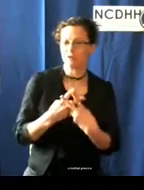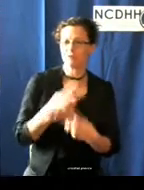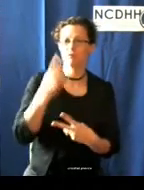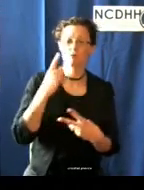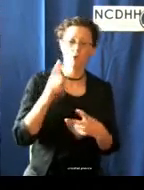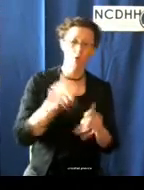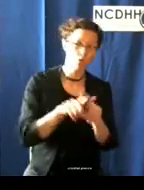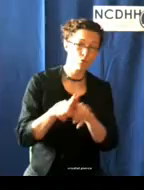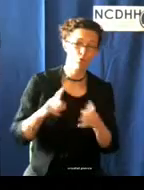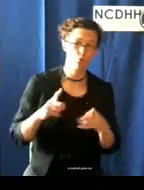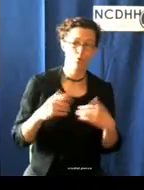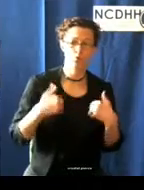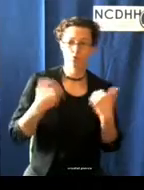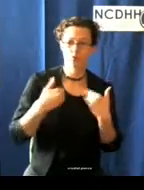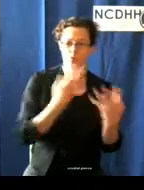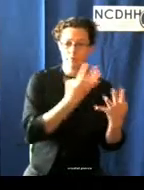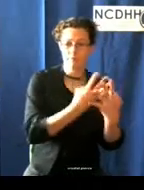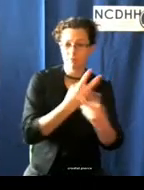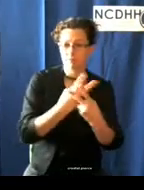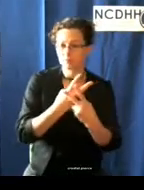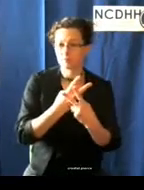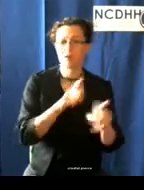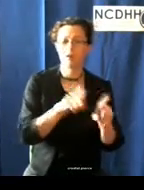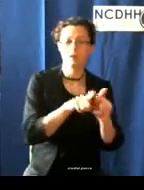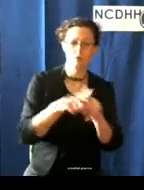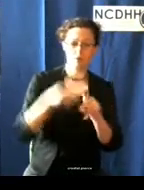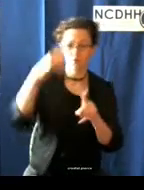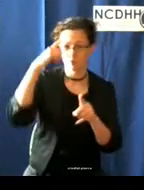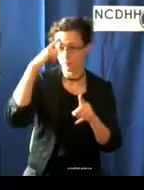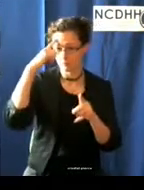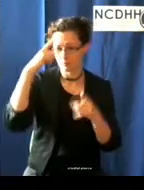PUBLIC NURSING HOMES MENTAL HEALTH FACILITIES AND INSTITUTIONS